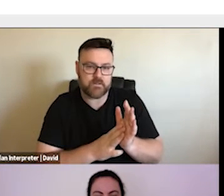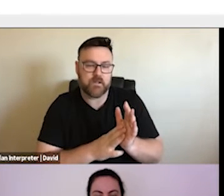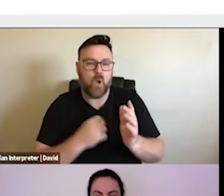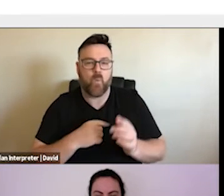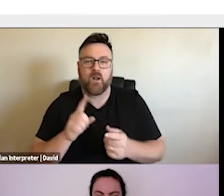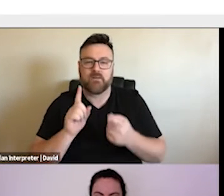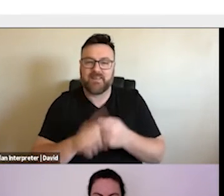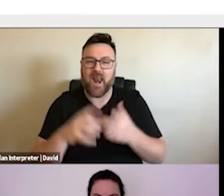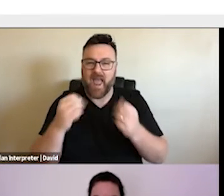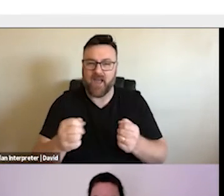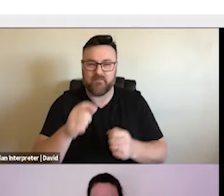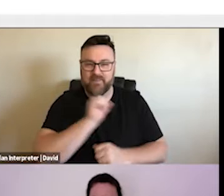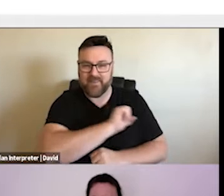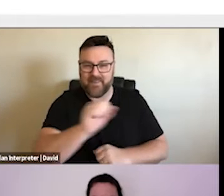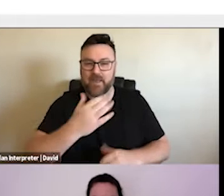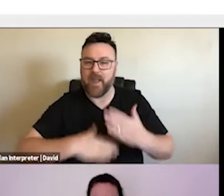style behavior online.